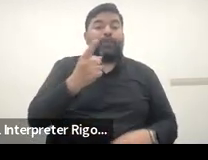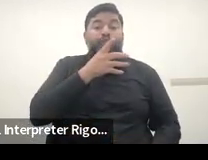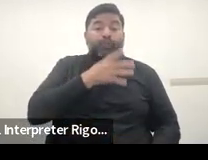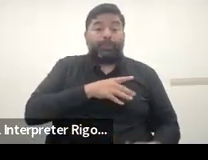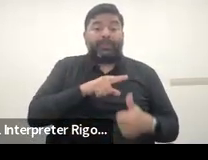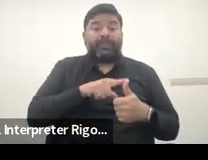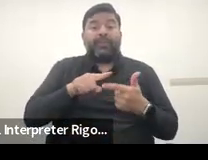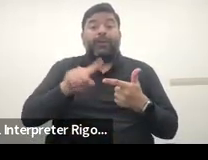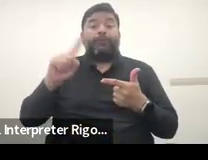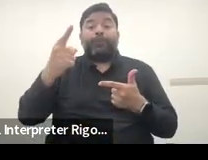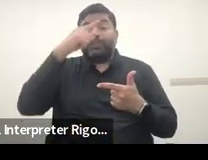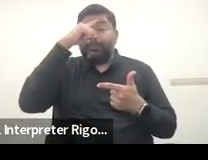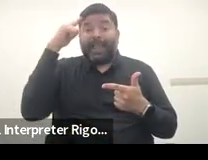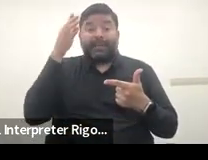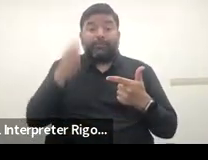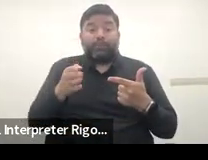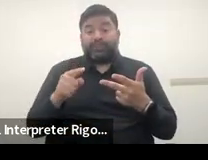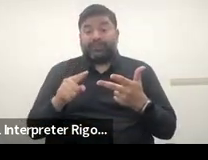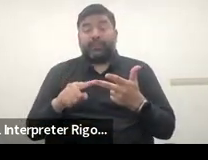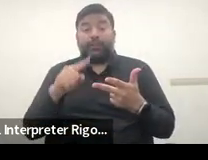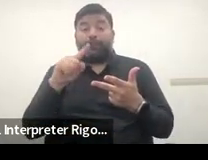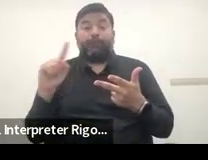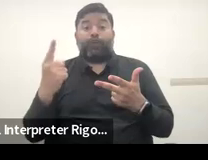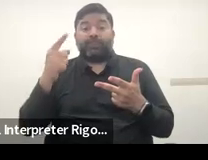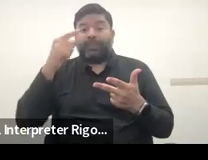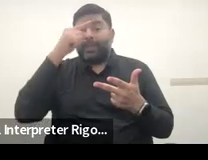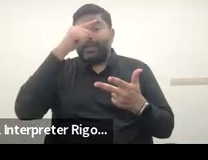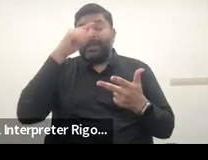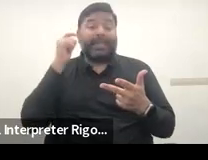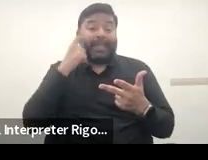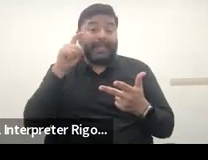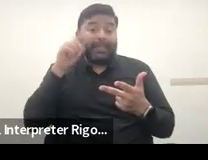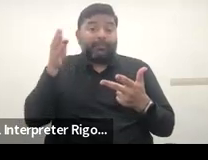person, and the first Indian to hold a position in the White House—or sorry, in the in the vice